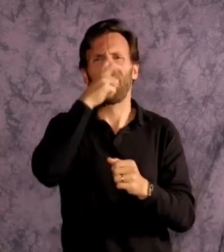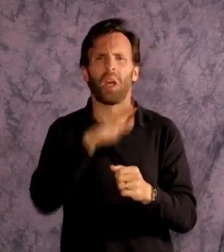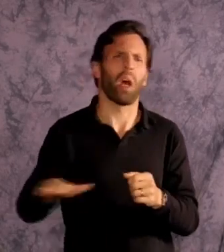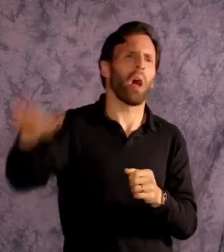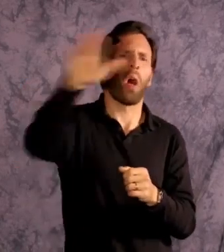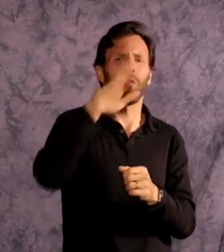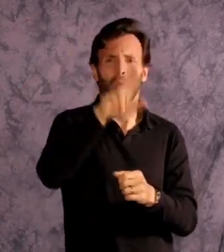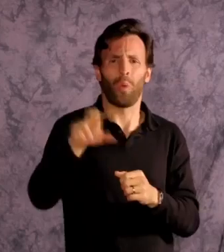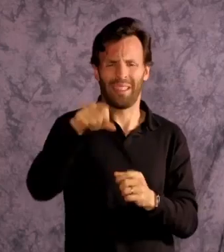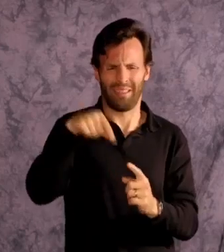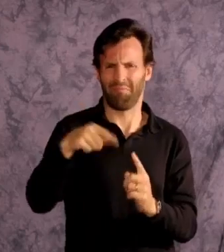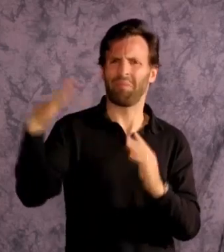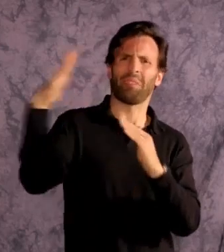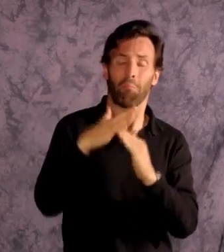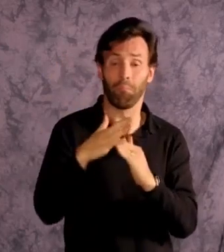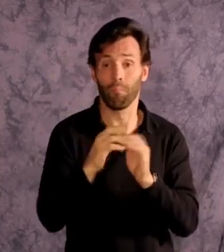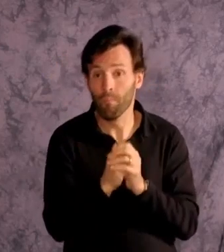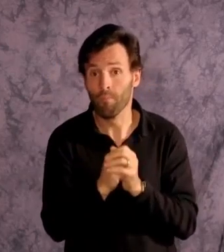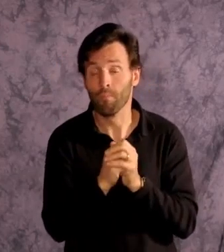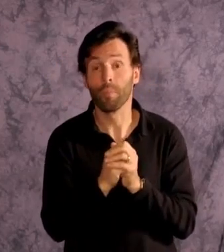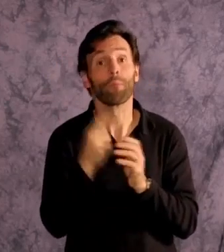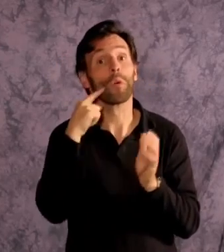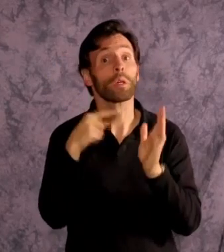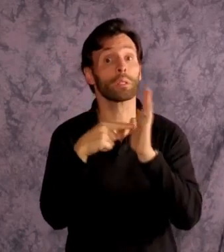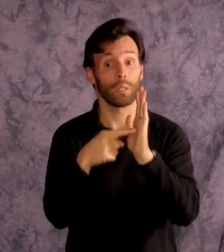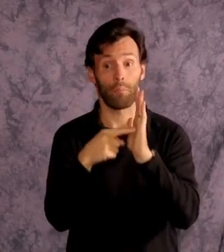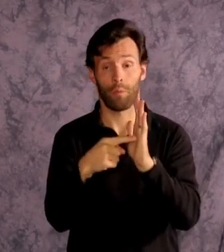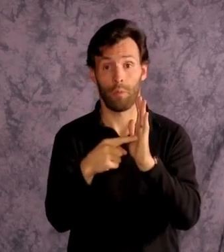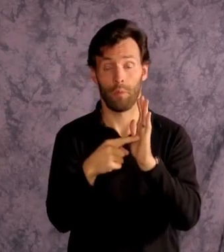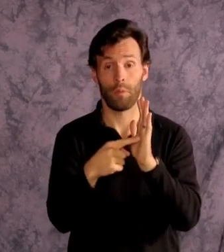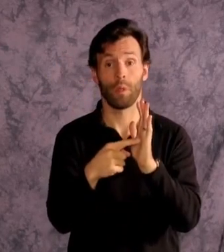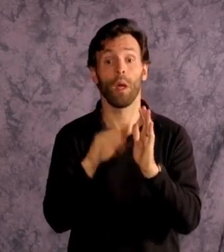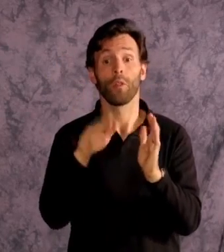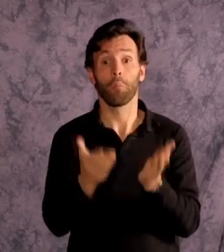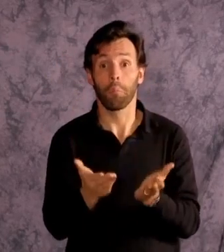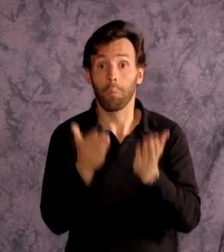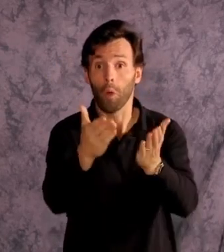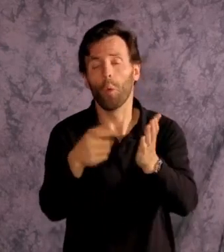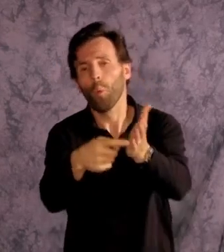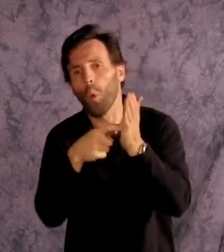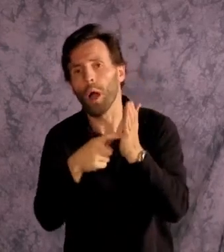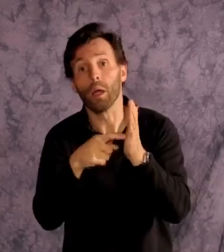the harshest state in America for voter verification.